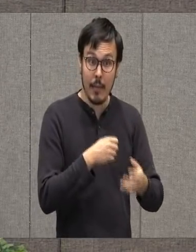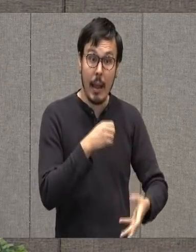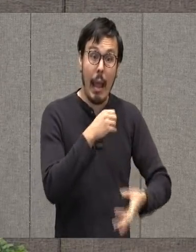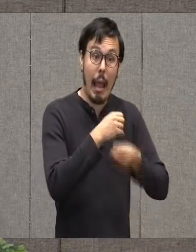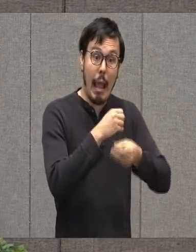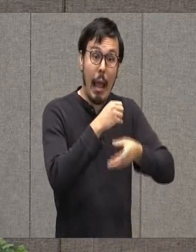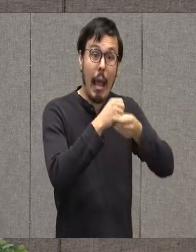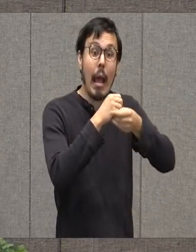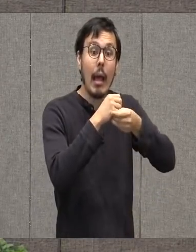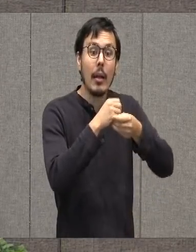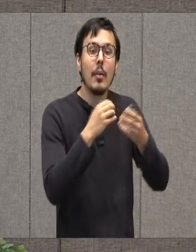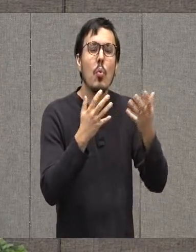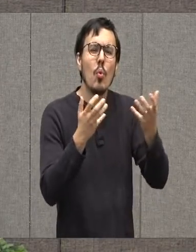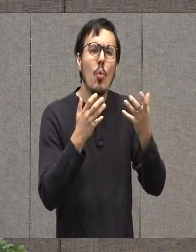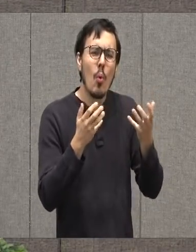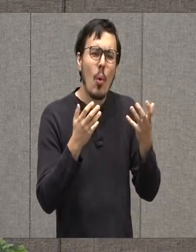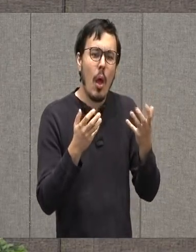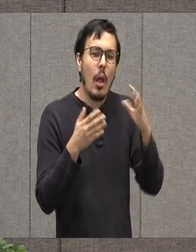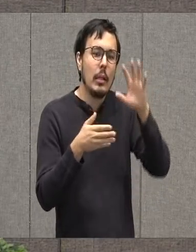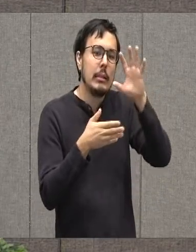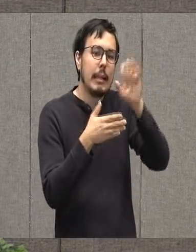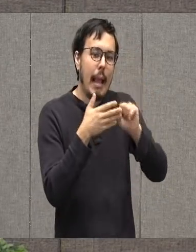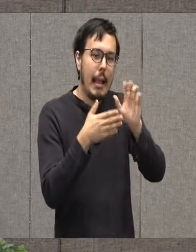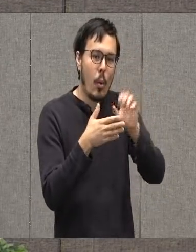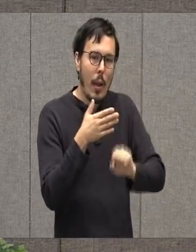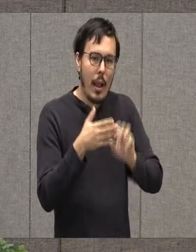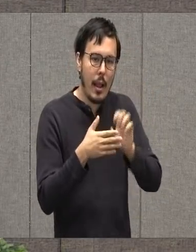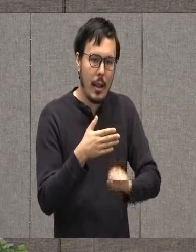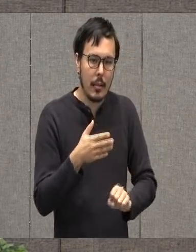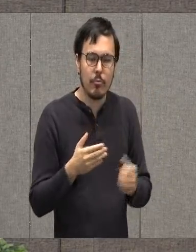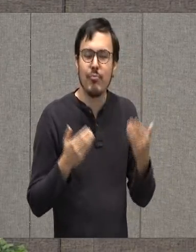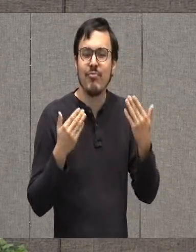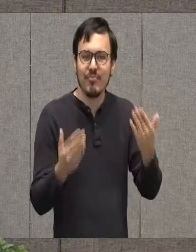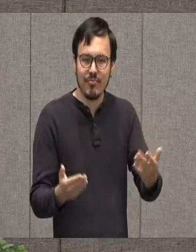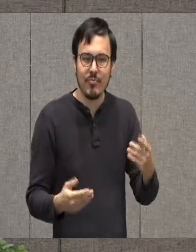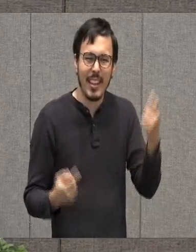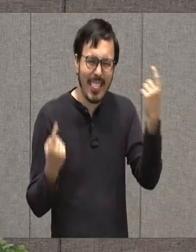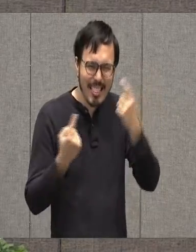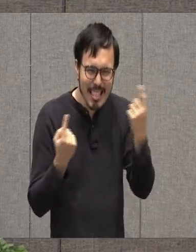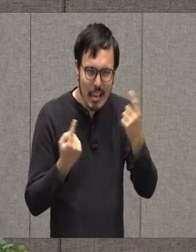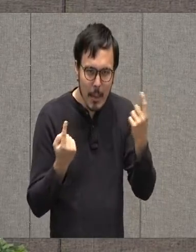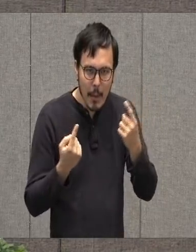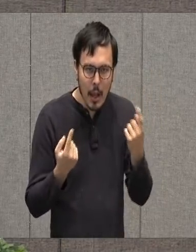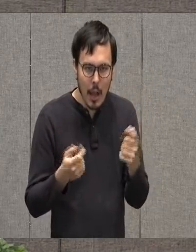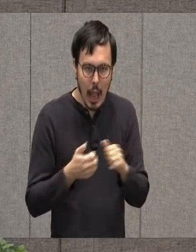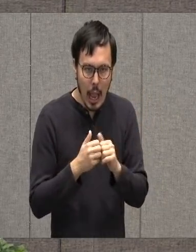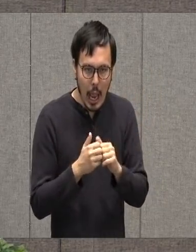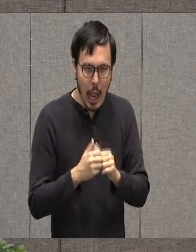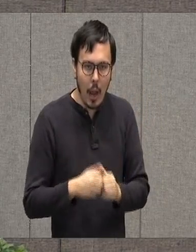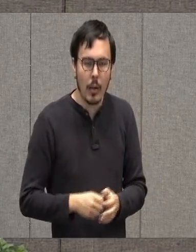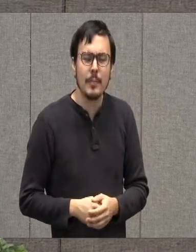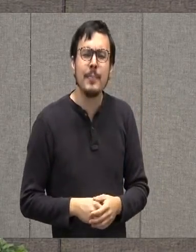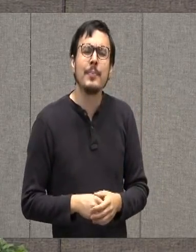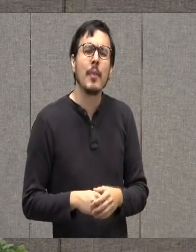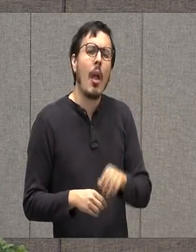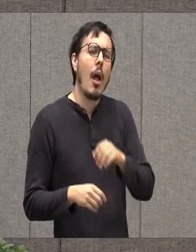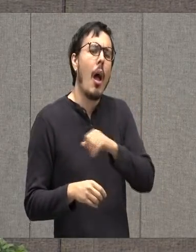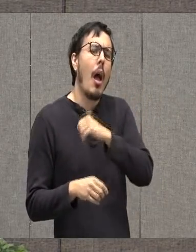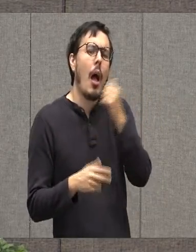So start thinking about some numbers that you can do that. What's one more way that we can add up to make 15?